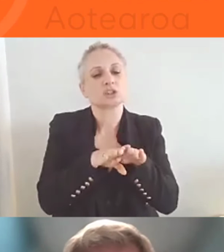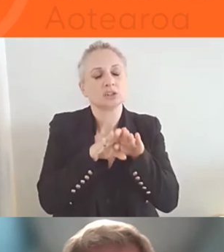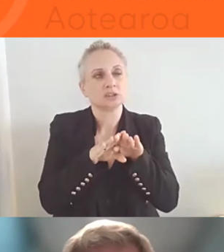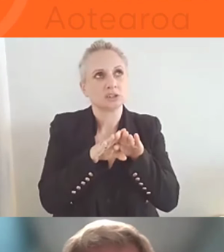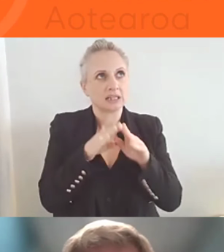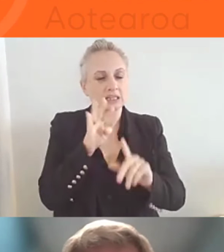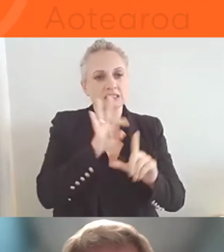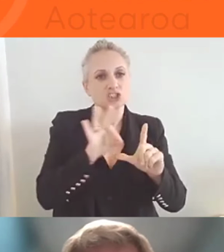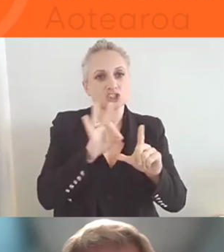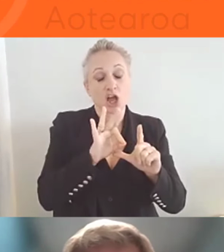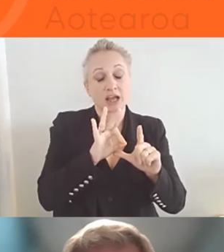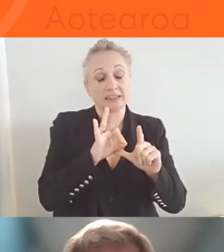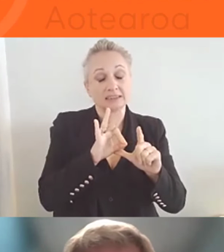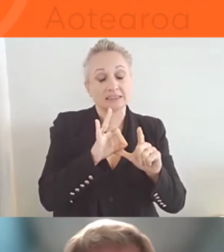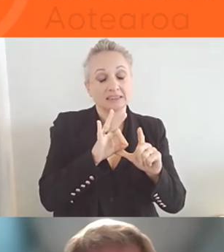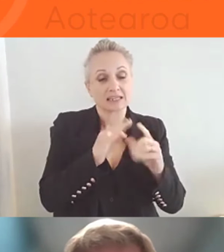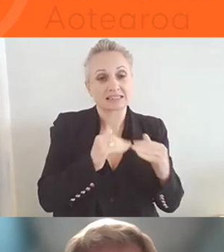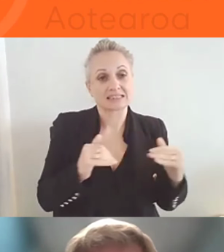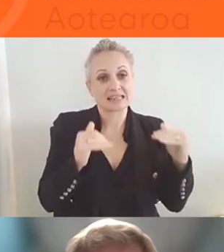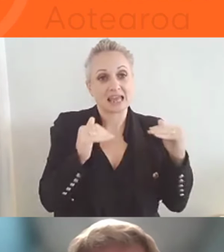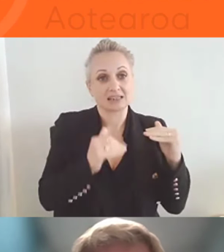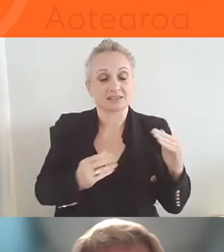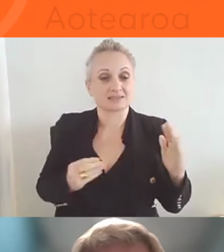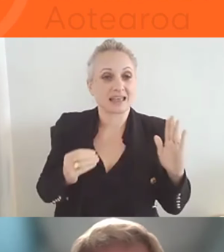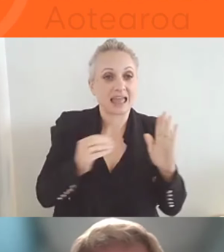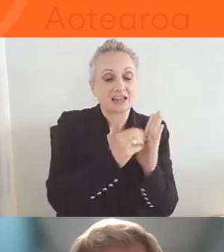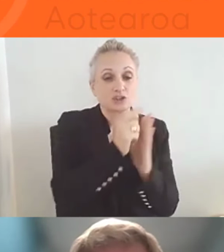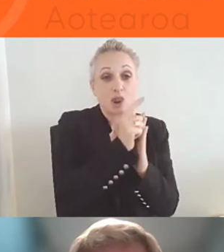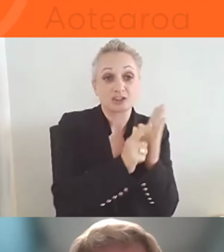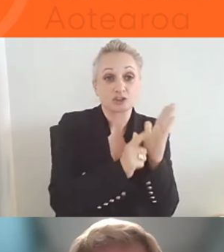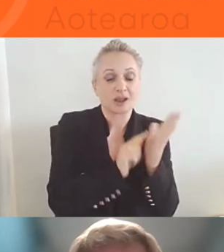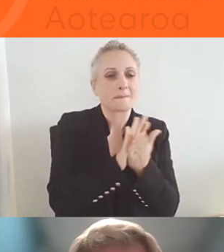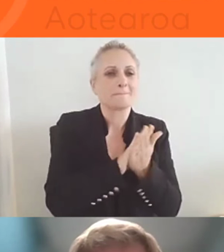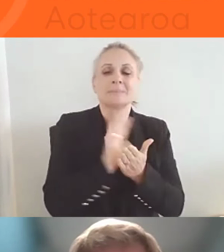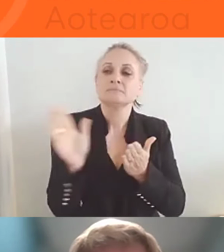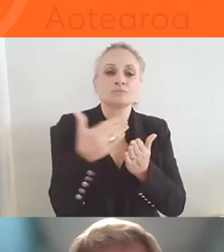so that actually every home is that way, it would take that, let's